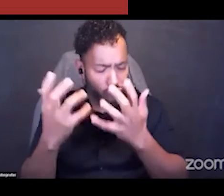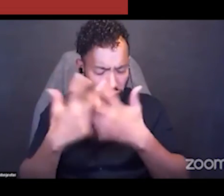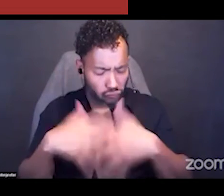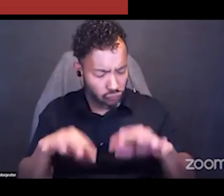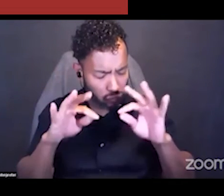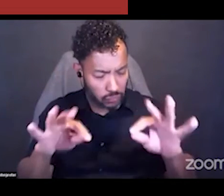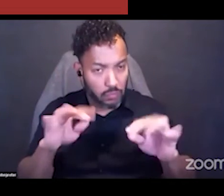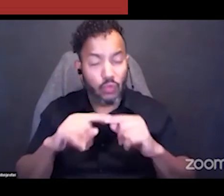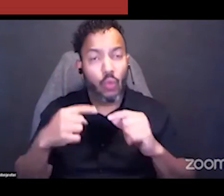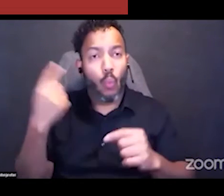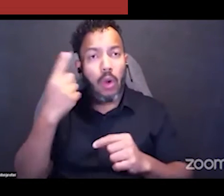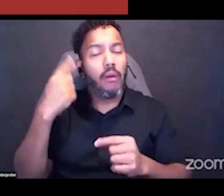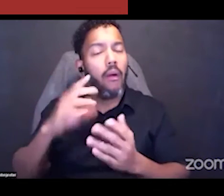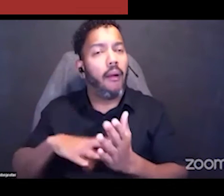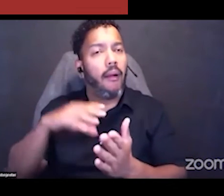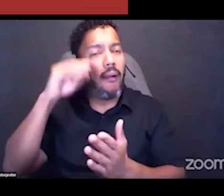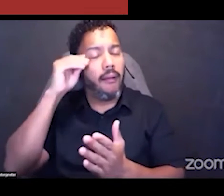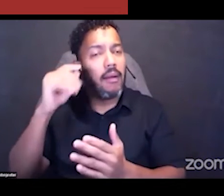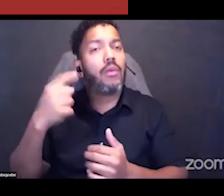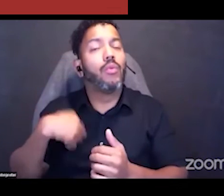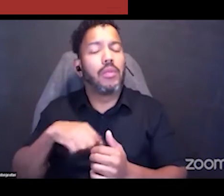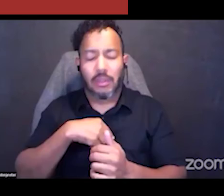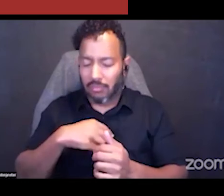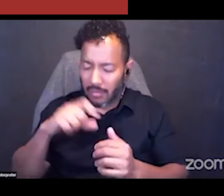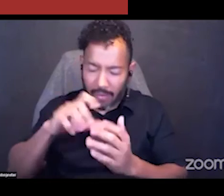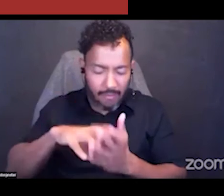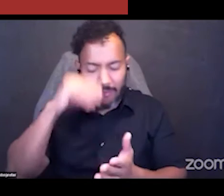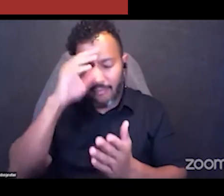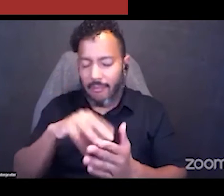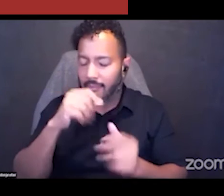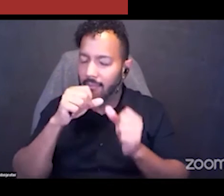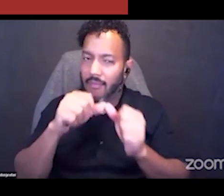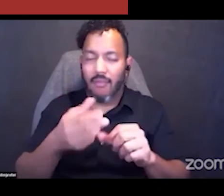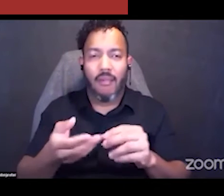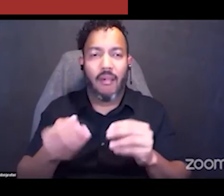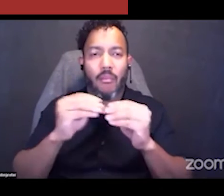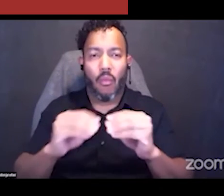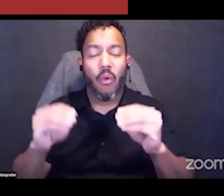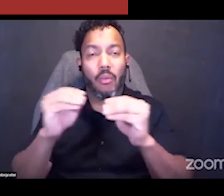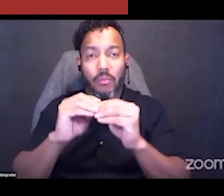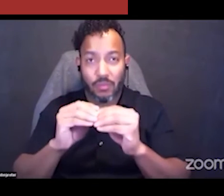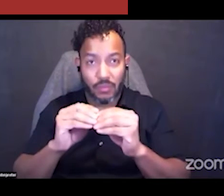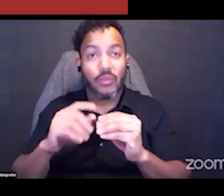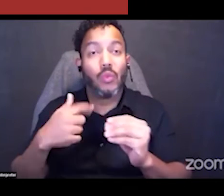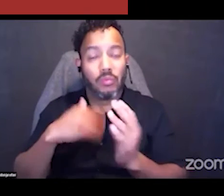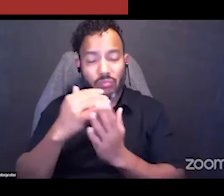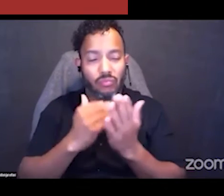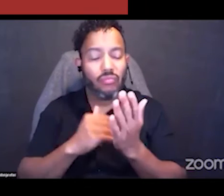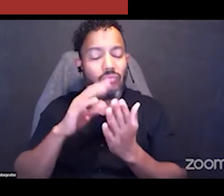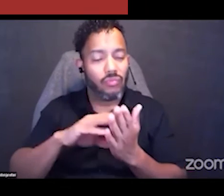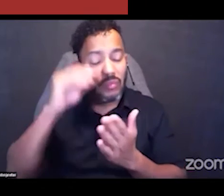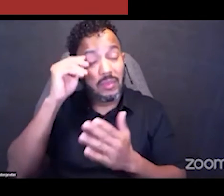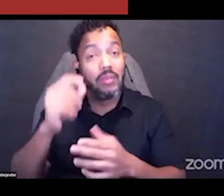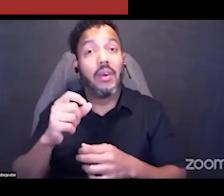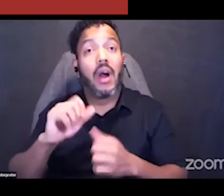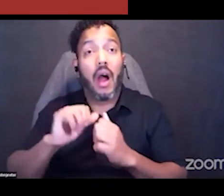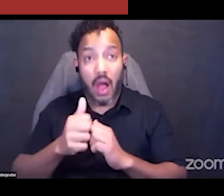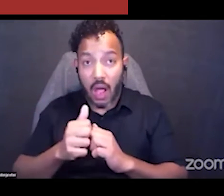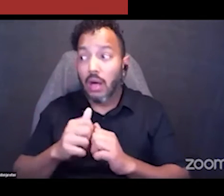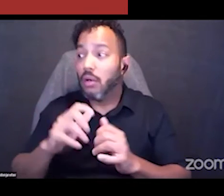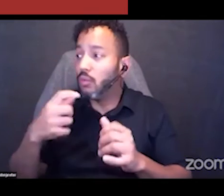In our case it involved learning lesson of how to make an electric gate unlock with the